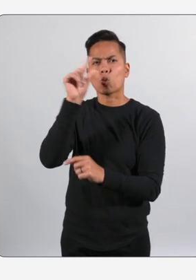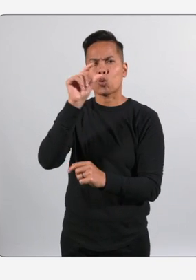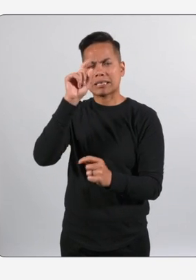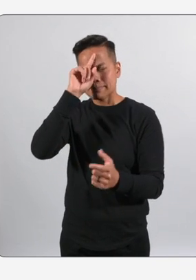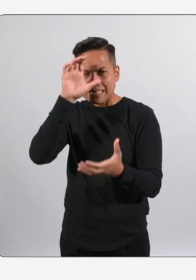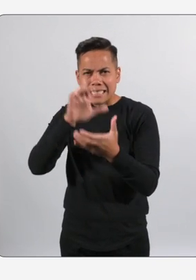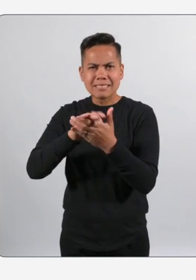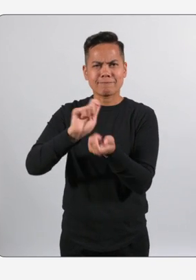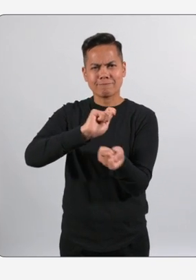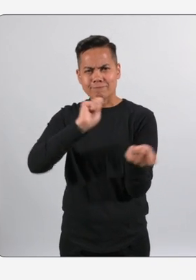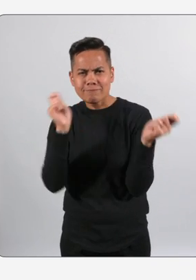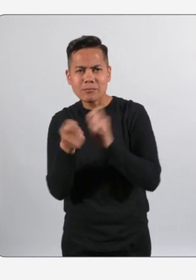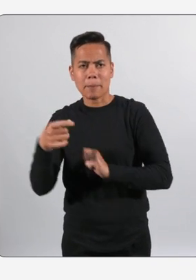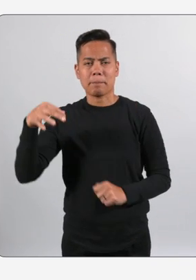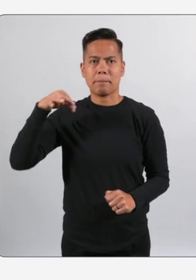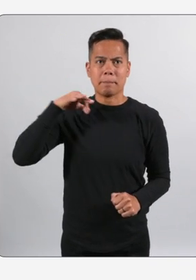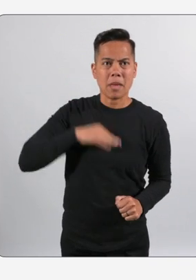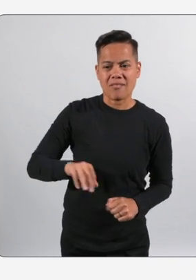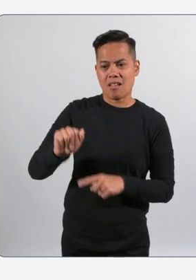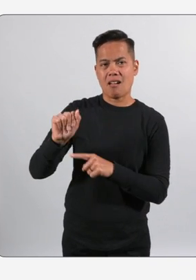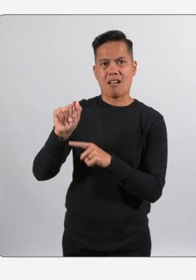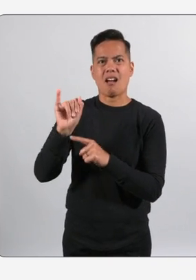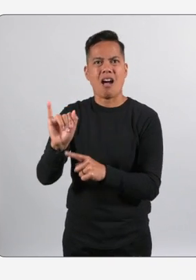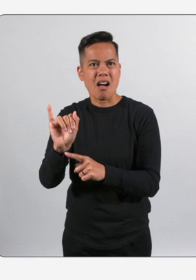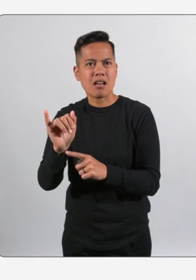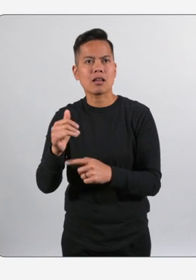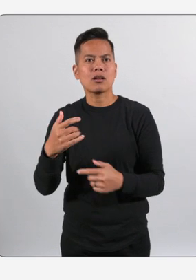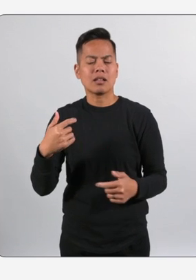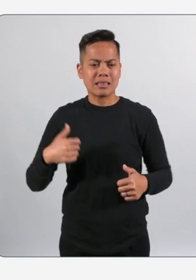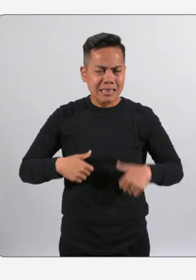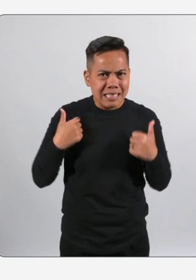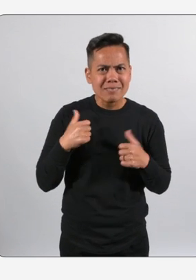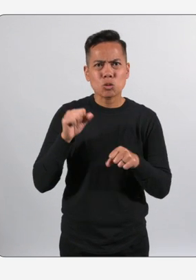will have on how we live, work and experience the world.